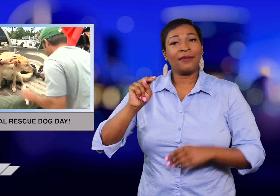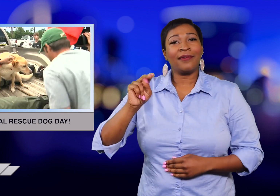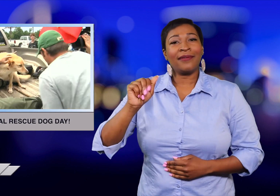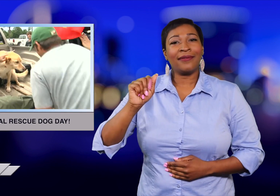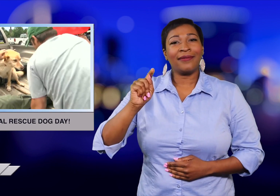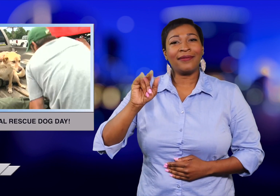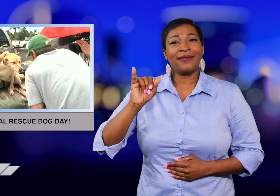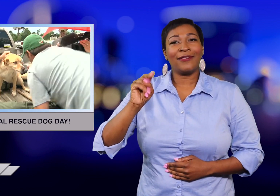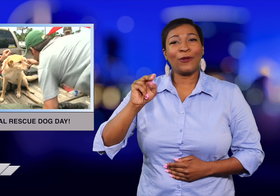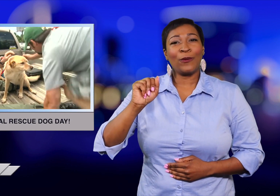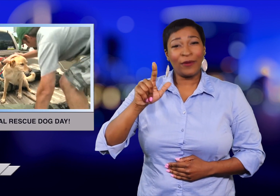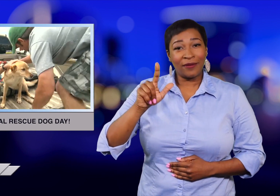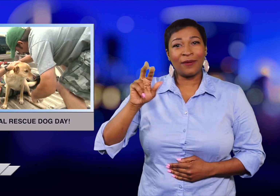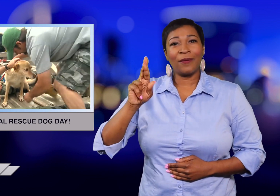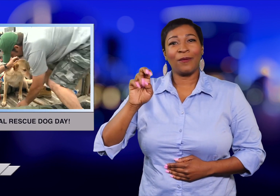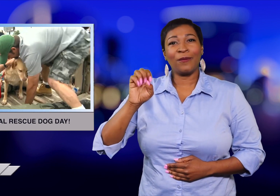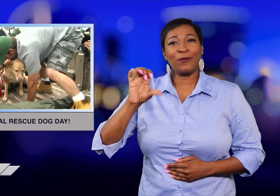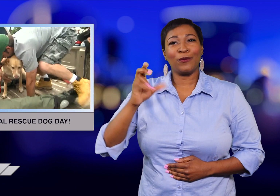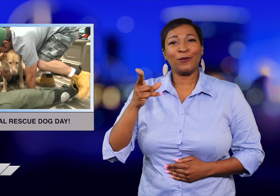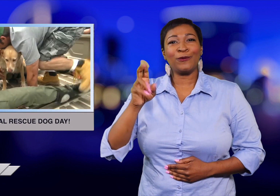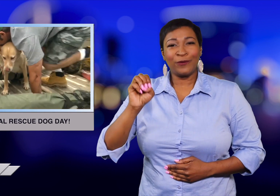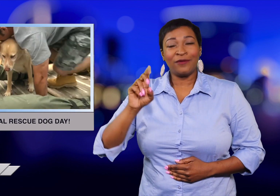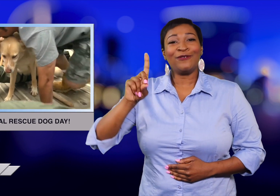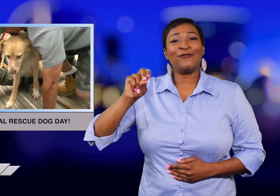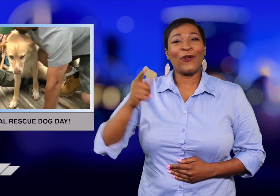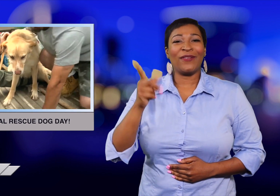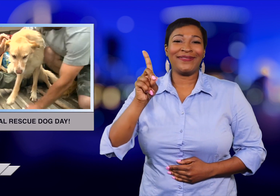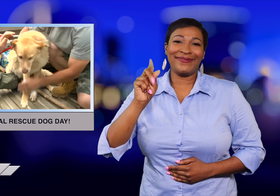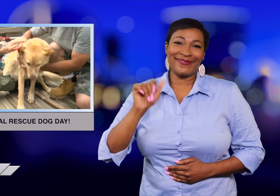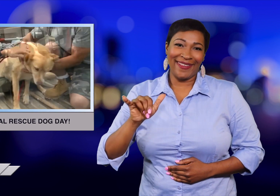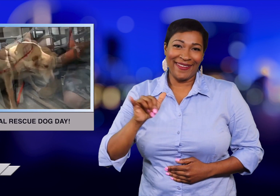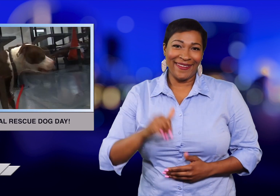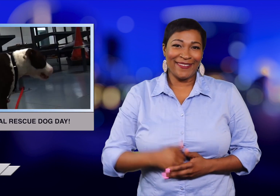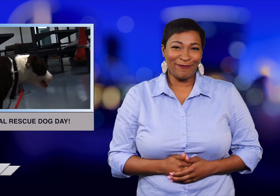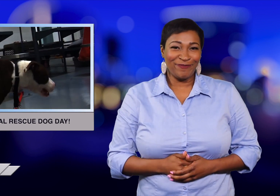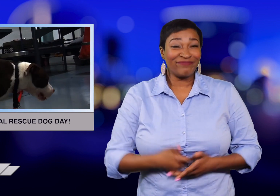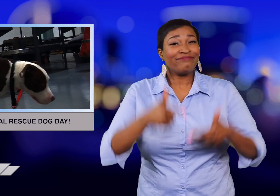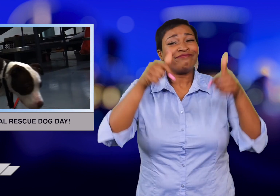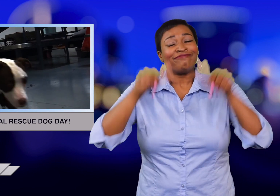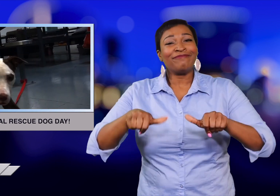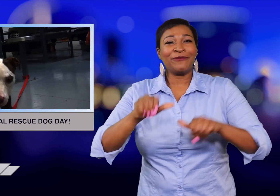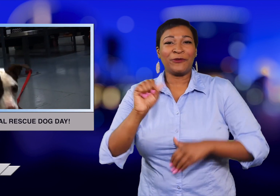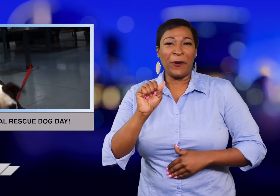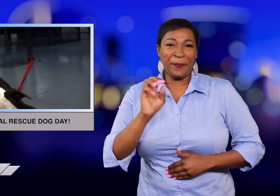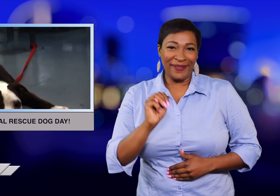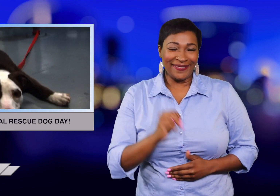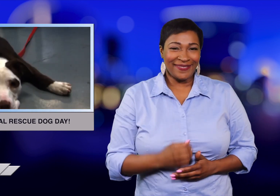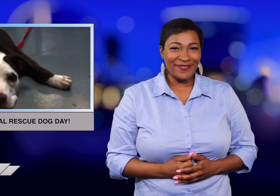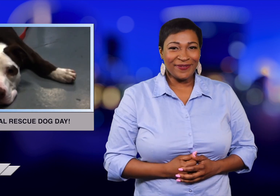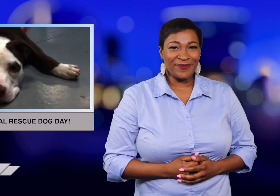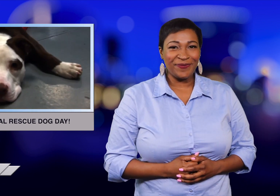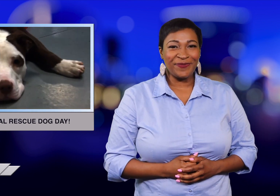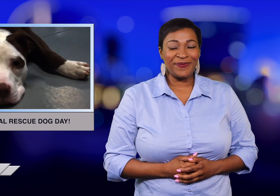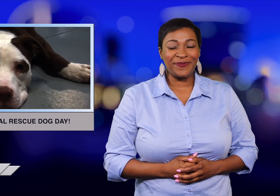using the hashtag #nationalrescuedogday on social media.